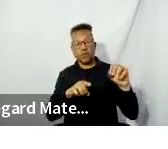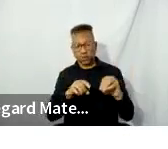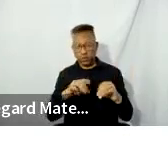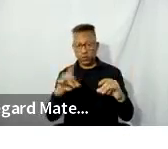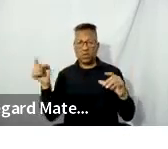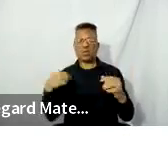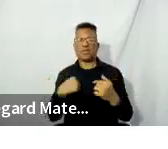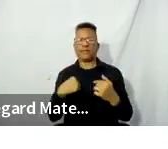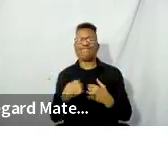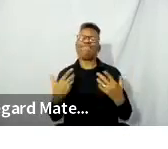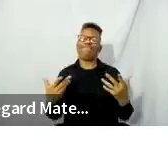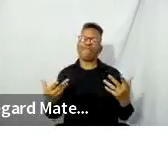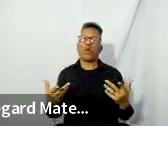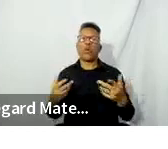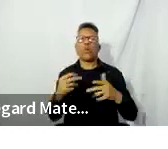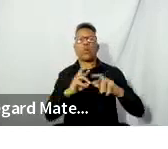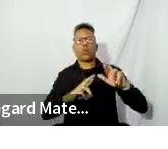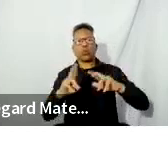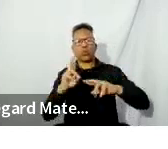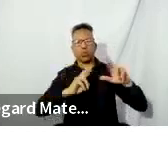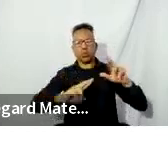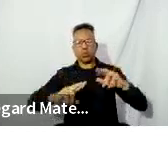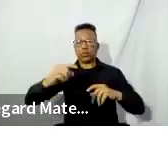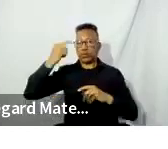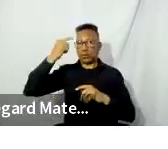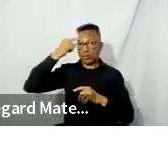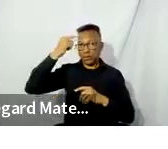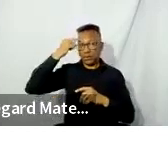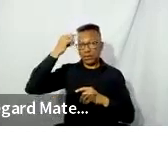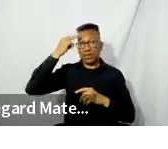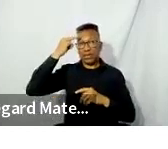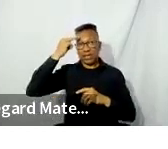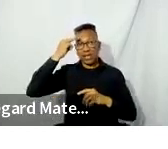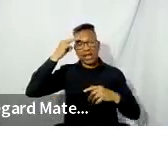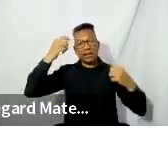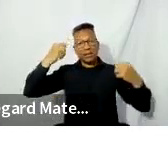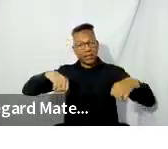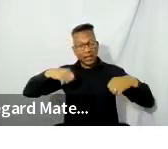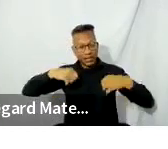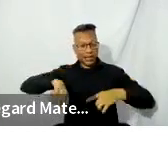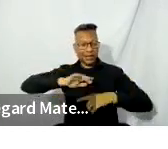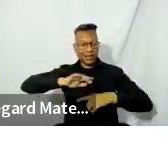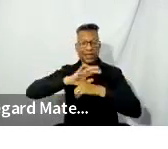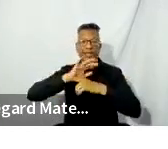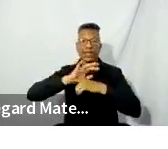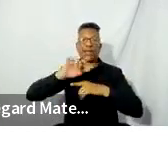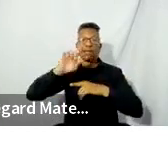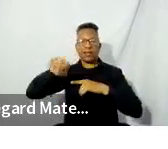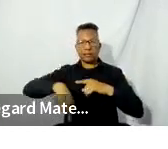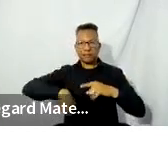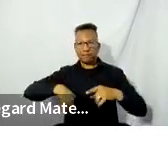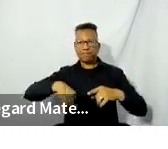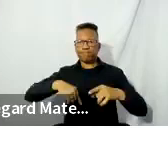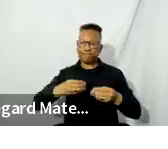over the subordinate. The relation of The relation of mental functions must be genetic. lly lly attributed it's a real lly attributed to real relations